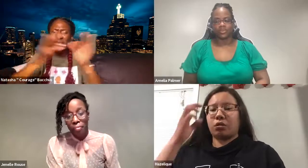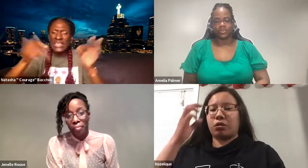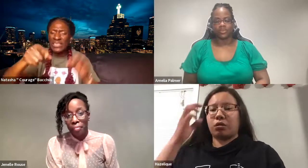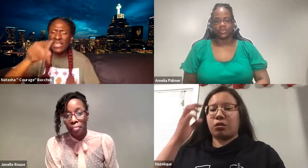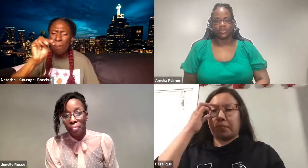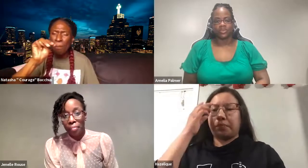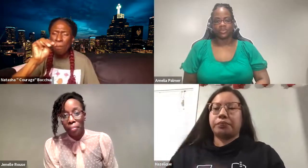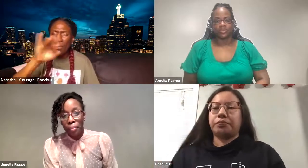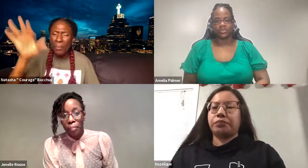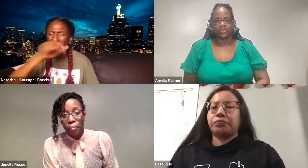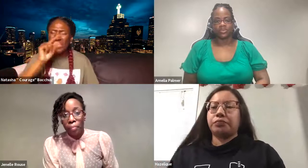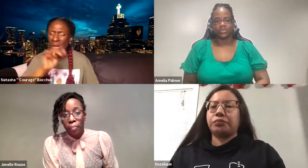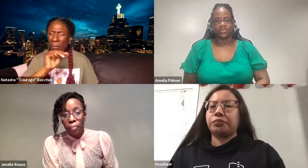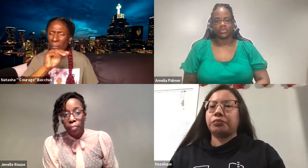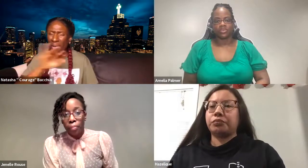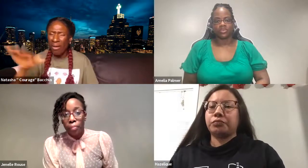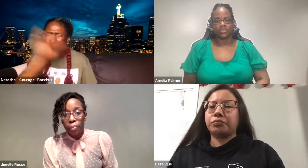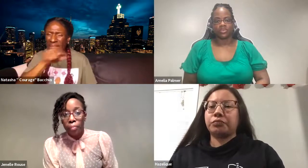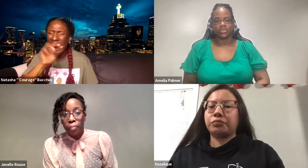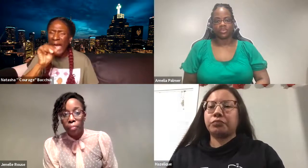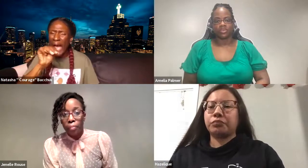dominique i missed one of the things that you said, you fingerspelled